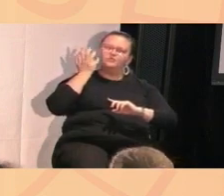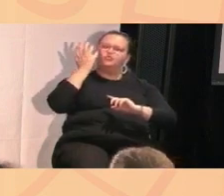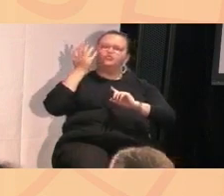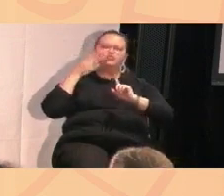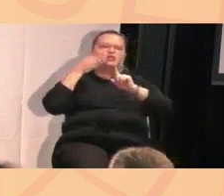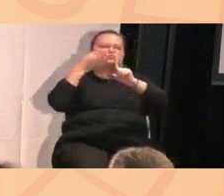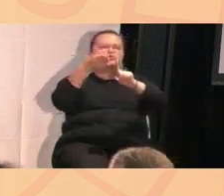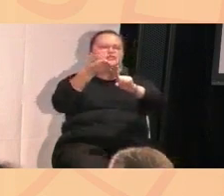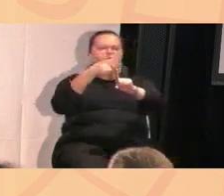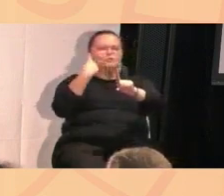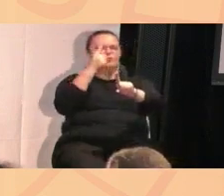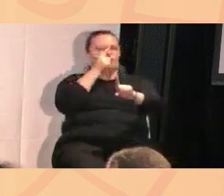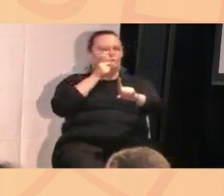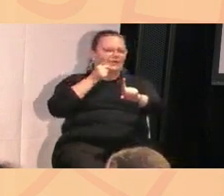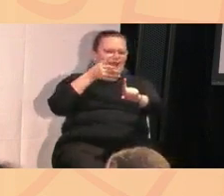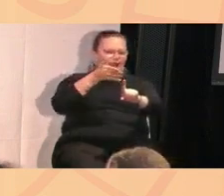What do you see as your legacy?